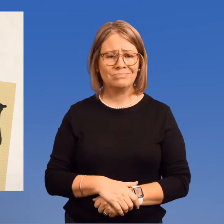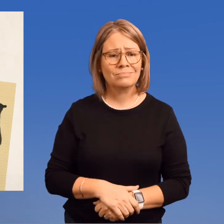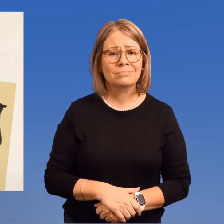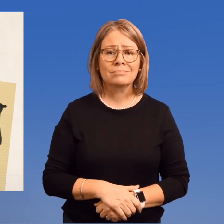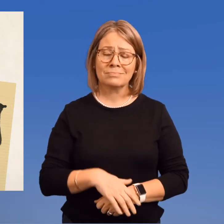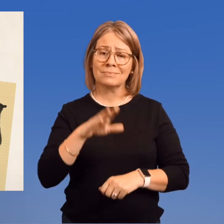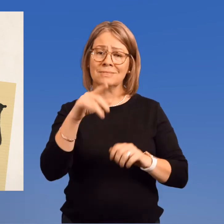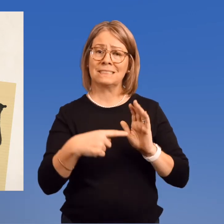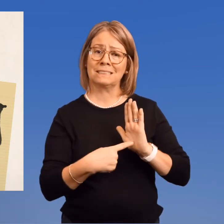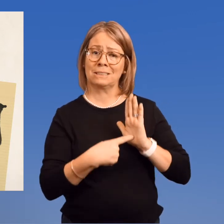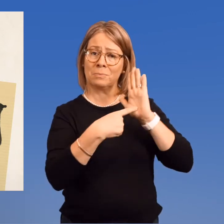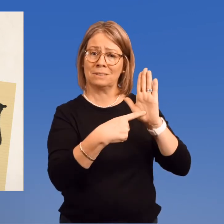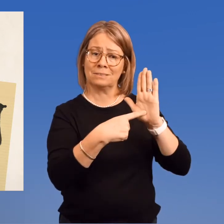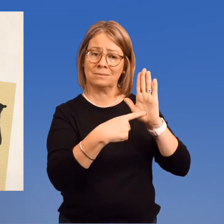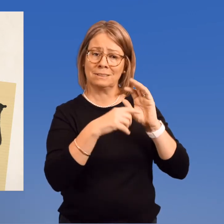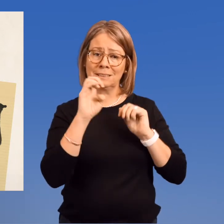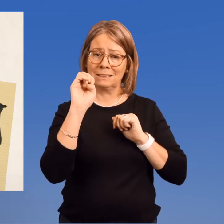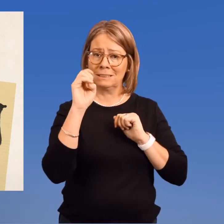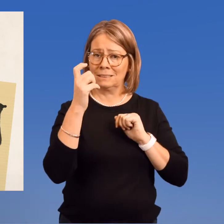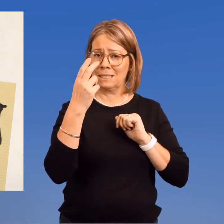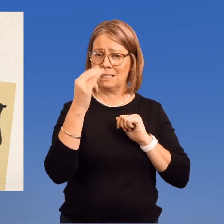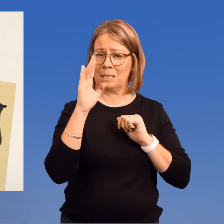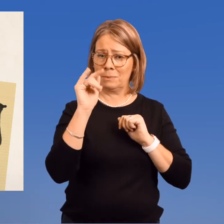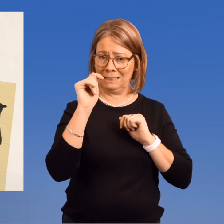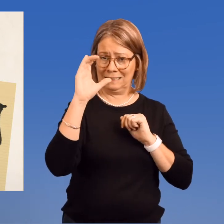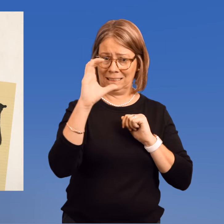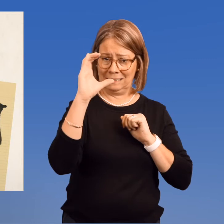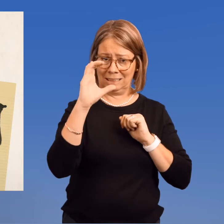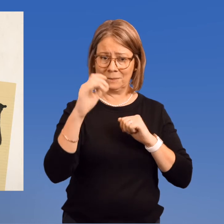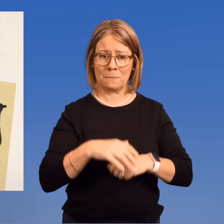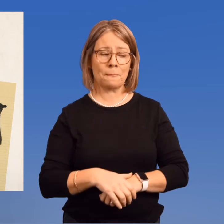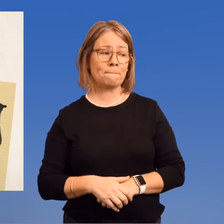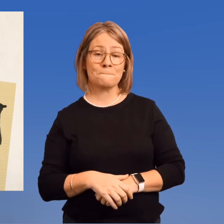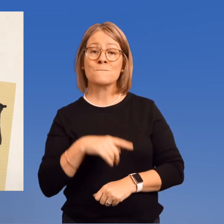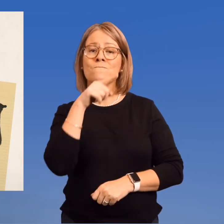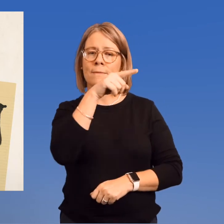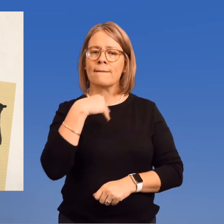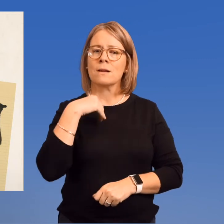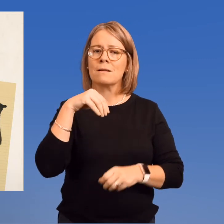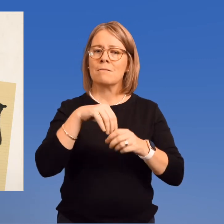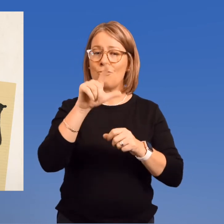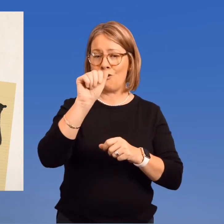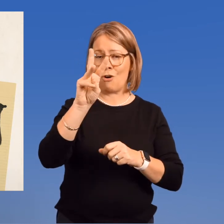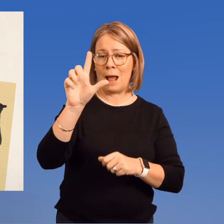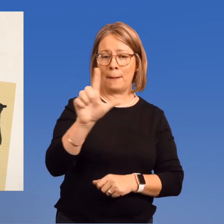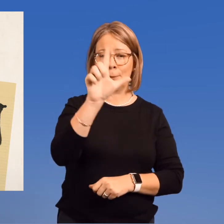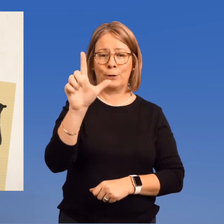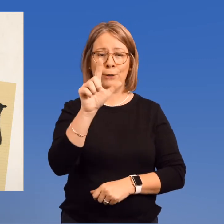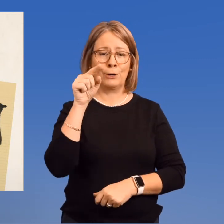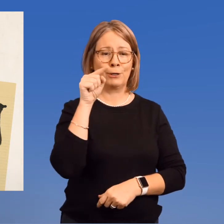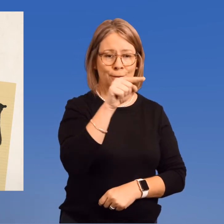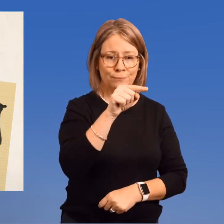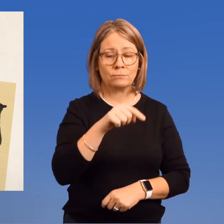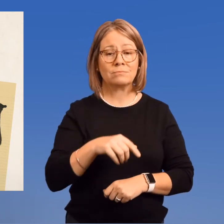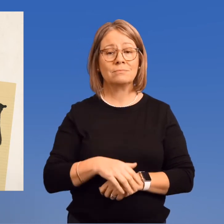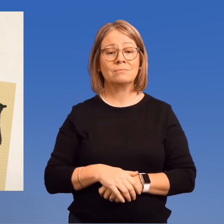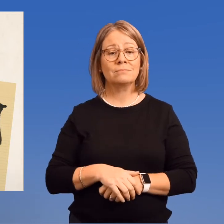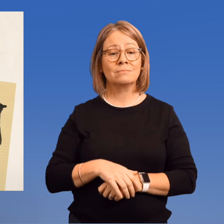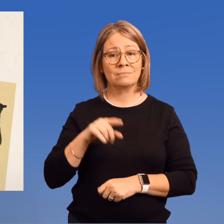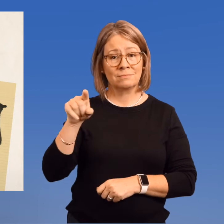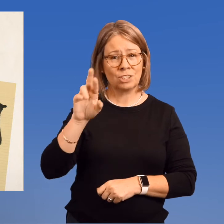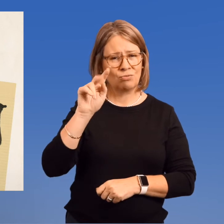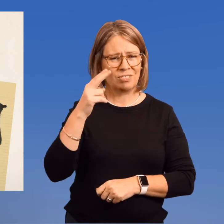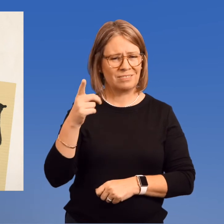Exhibit C, in the law library, she was barred